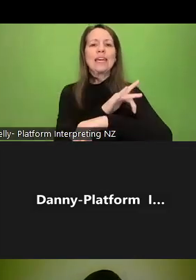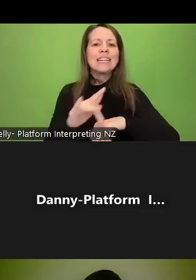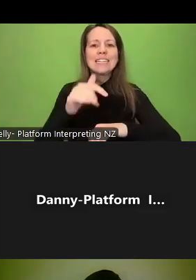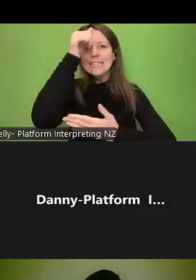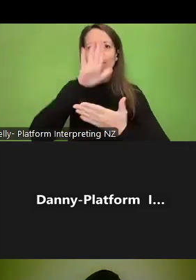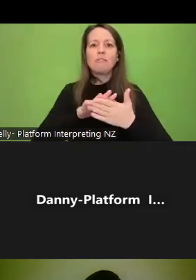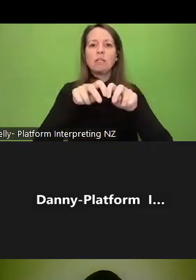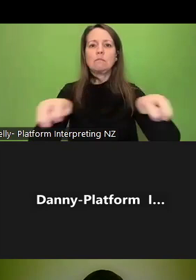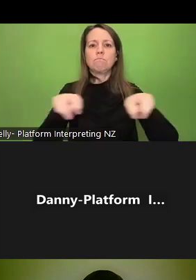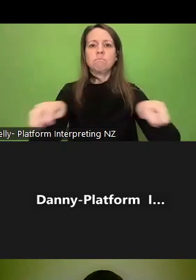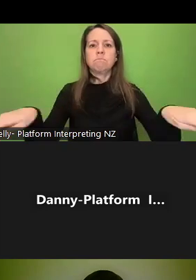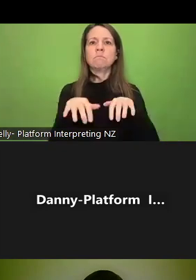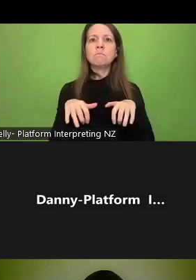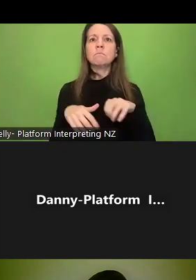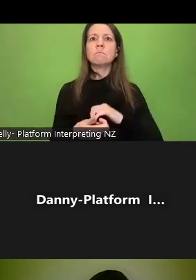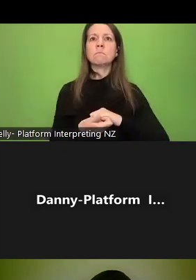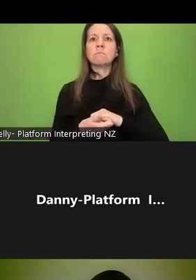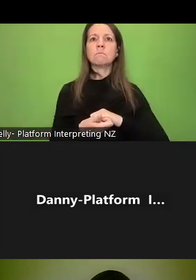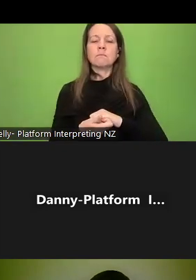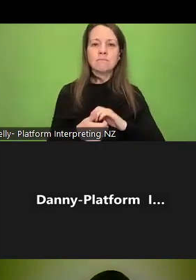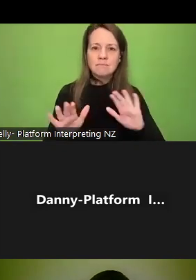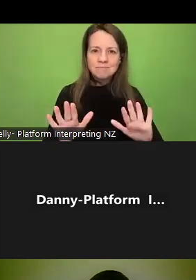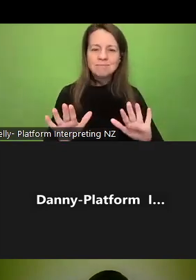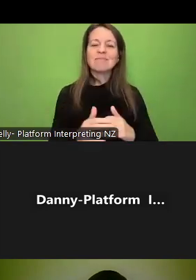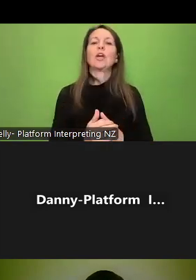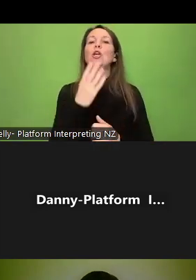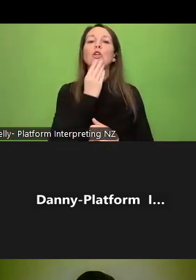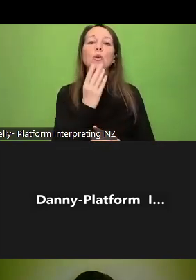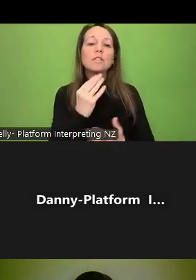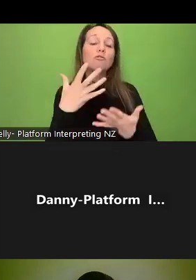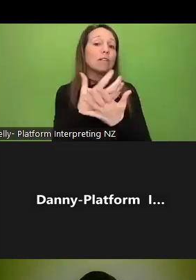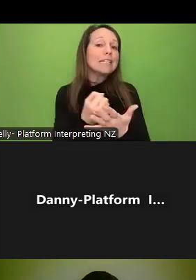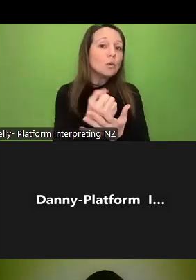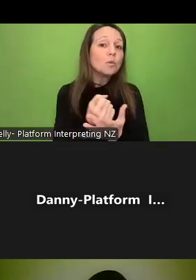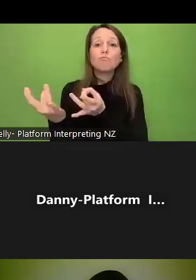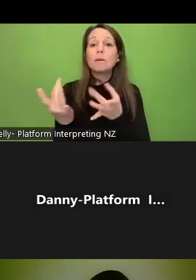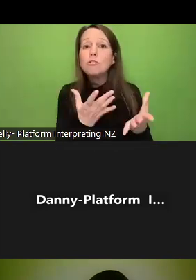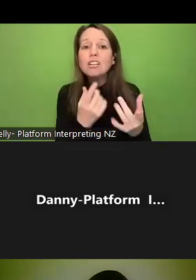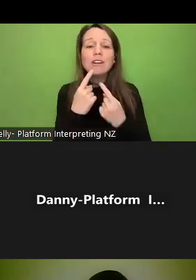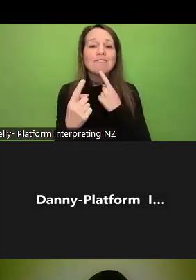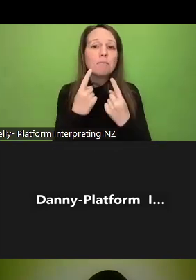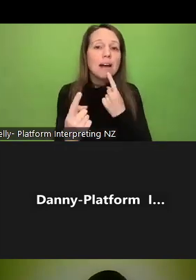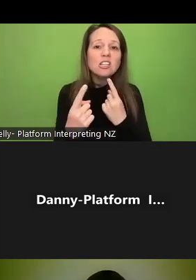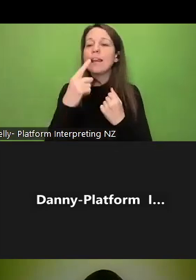They use resources, preparation information, maybe a breakout space or a quiet space.